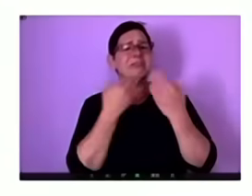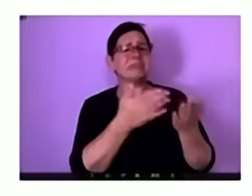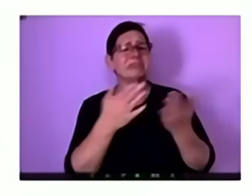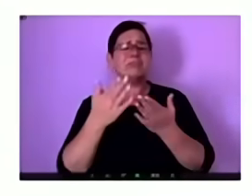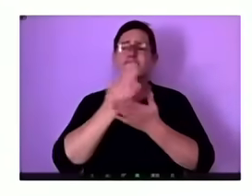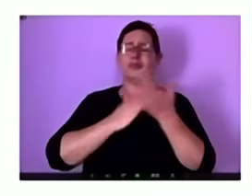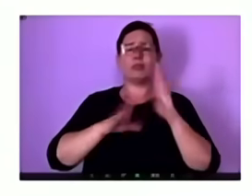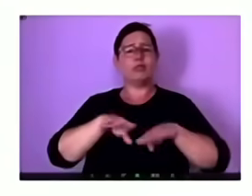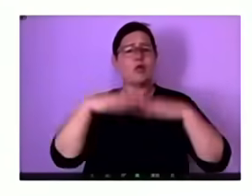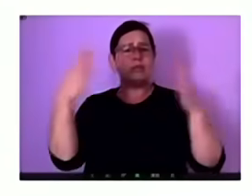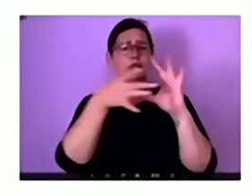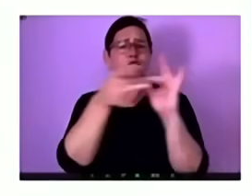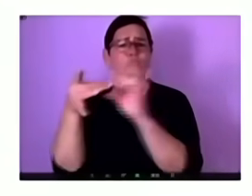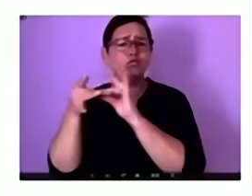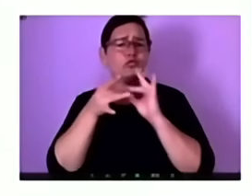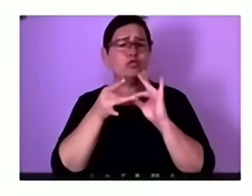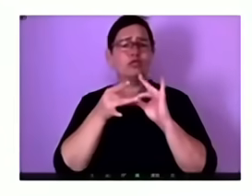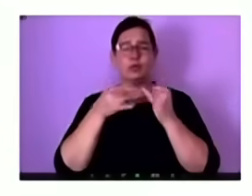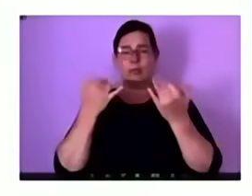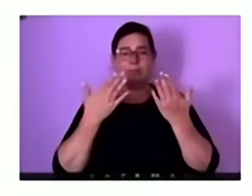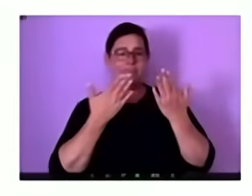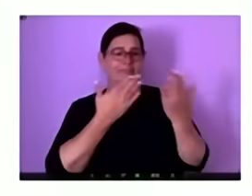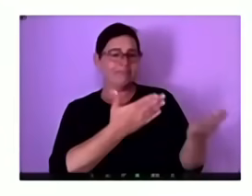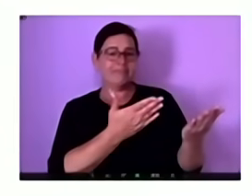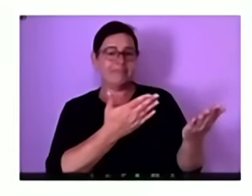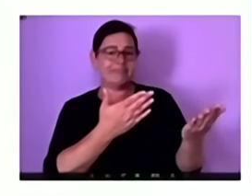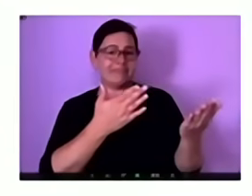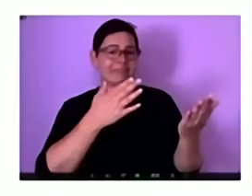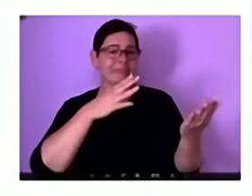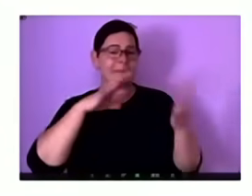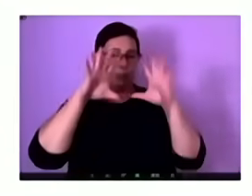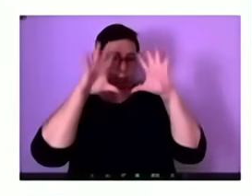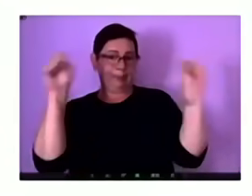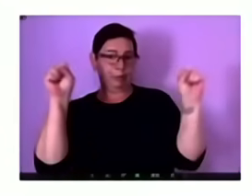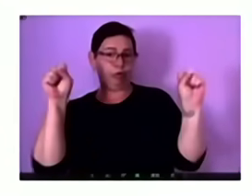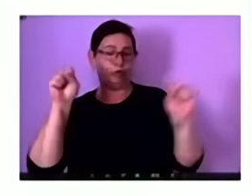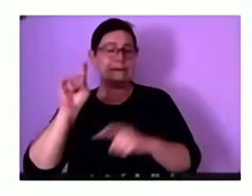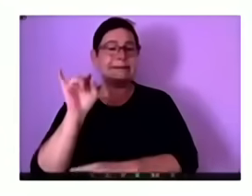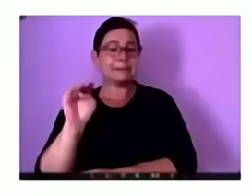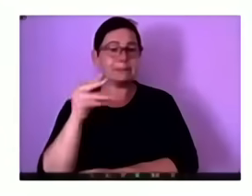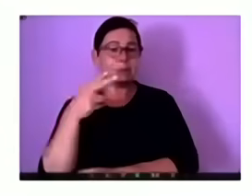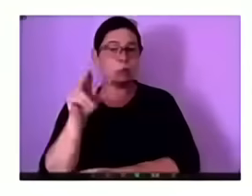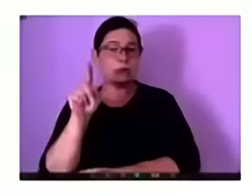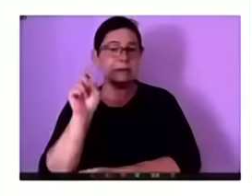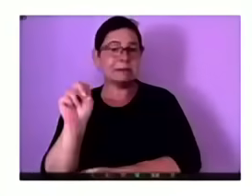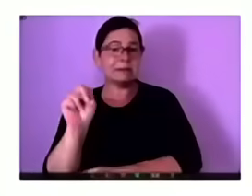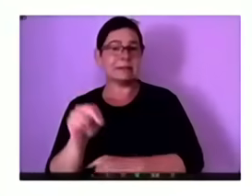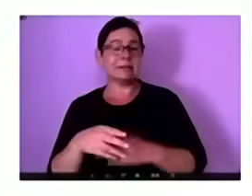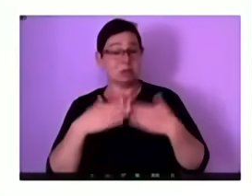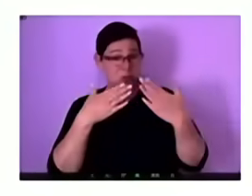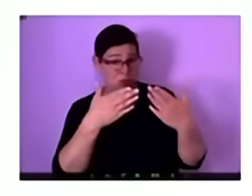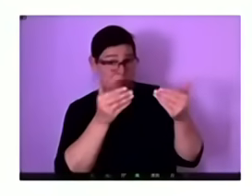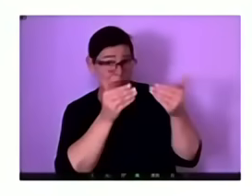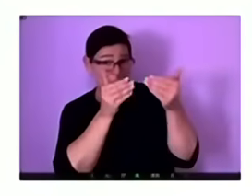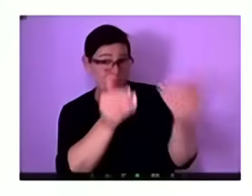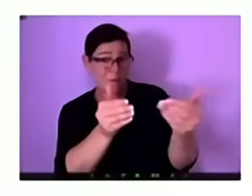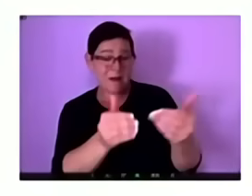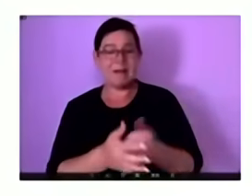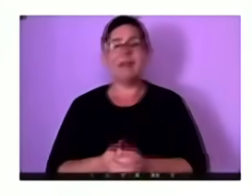WE HAVE A SCARY SIGNIFICANT SITUATION HERE IN THE PROVINCE AS SIGNIFICANT RAINFALL